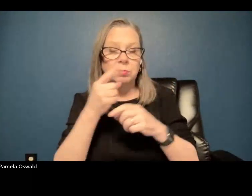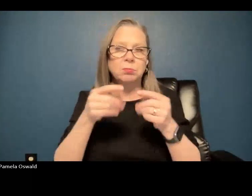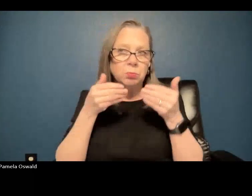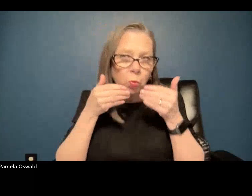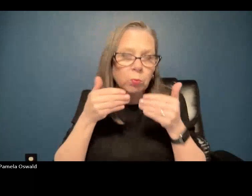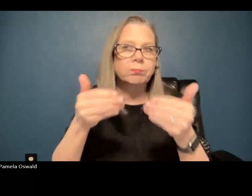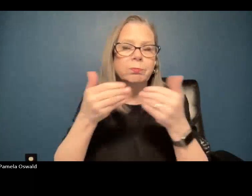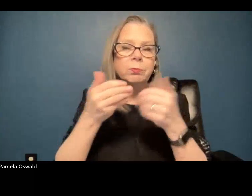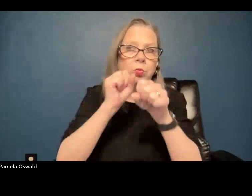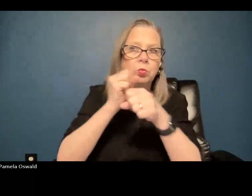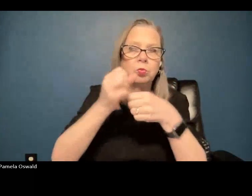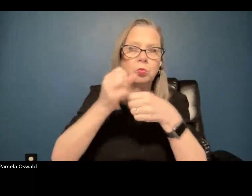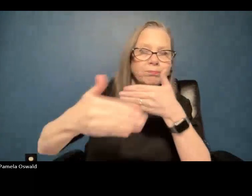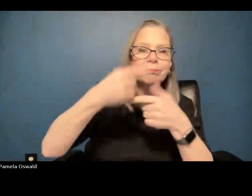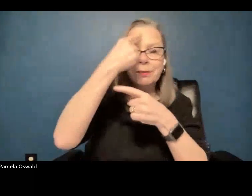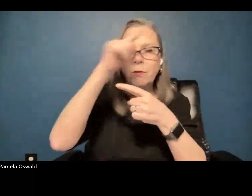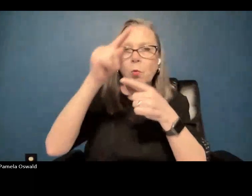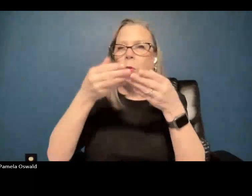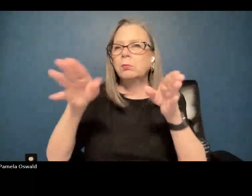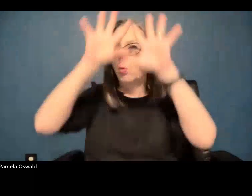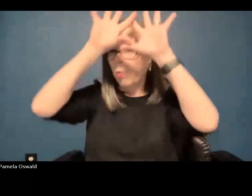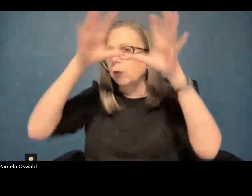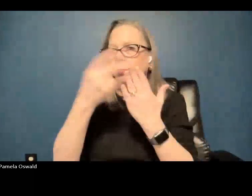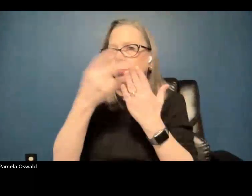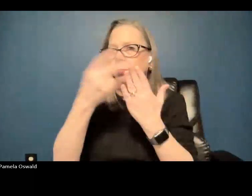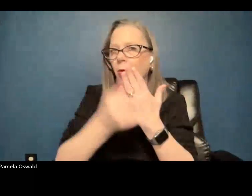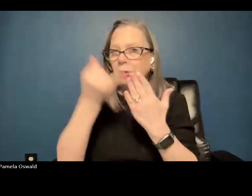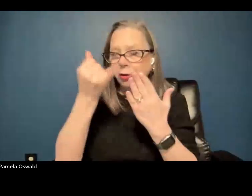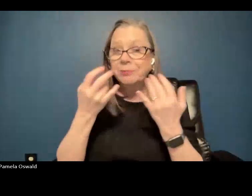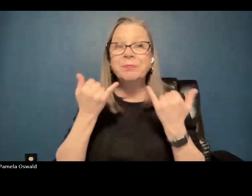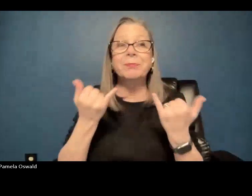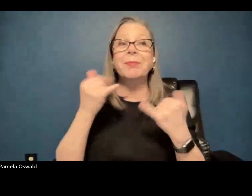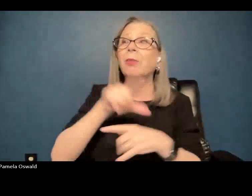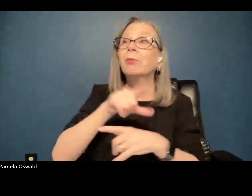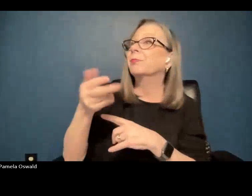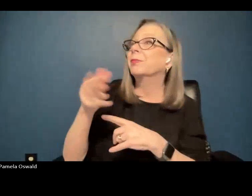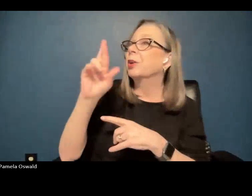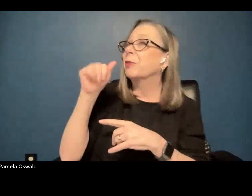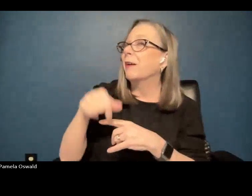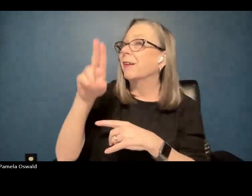And then I'm going to pass it over to my colleague, Raquel to talk about some of the challenges that we encountered.